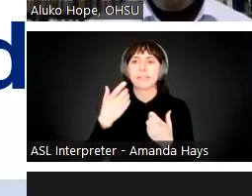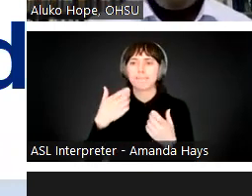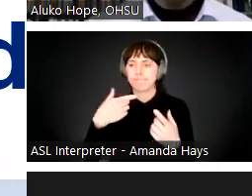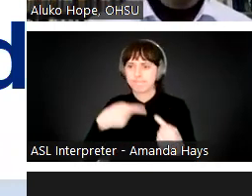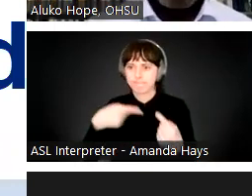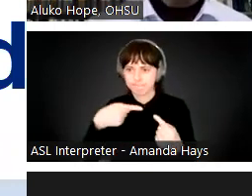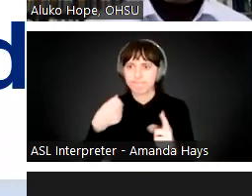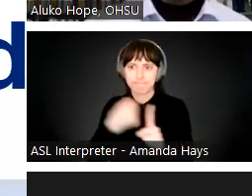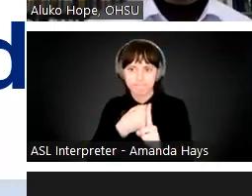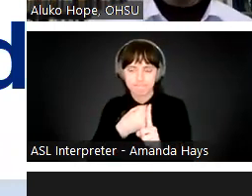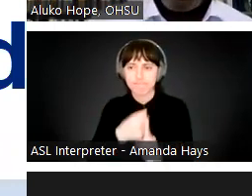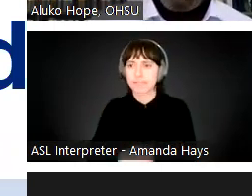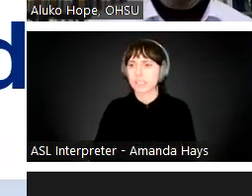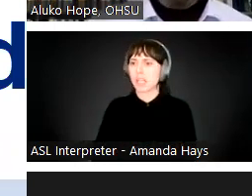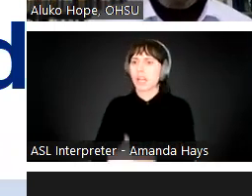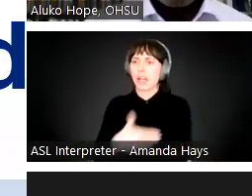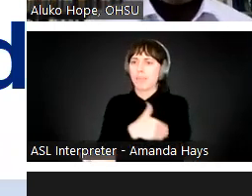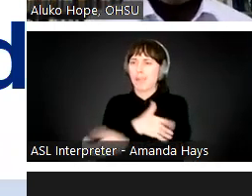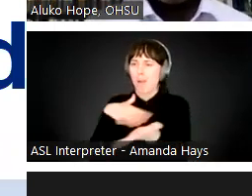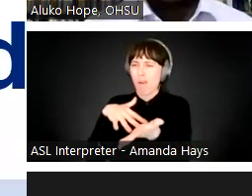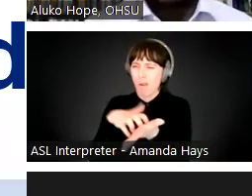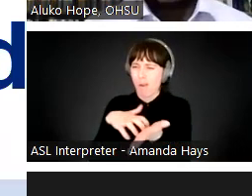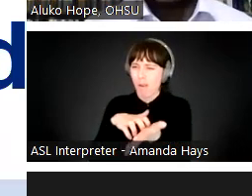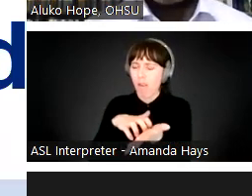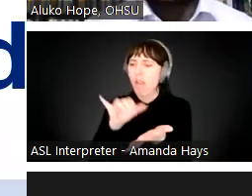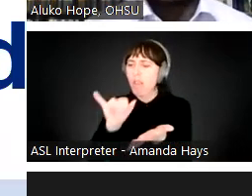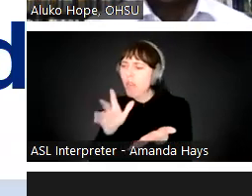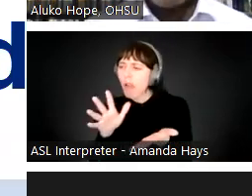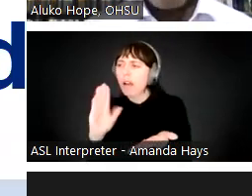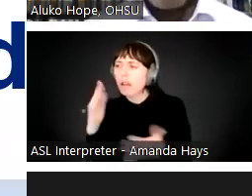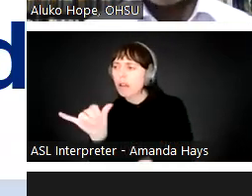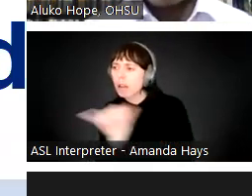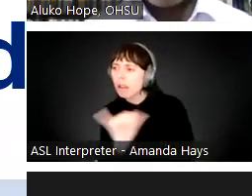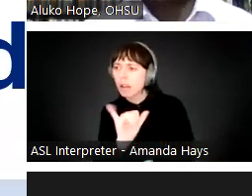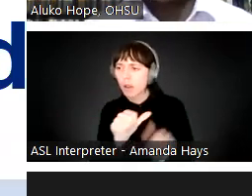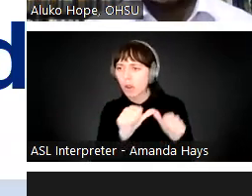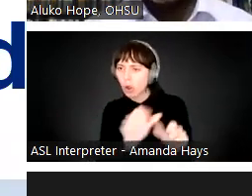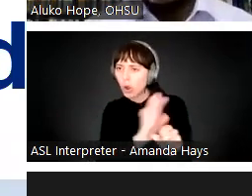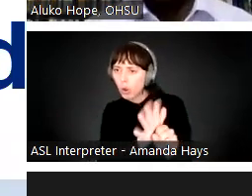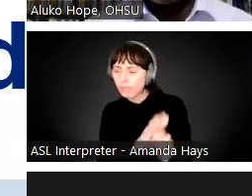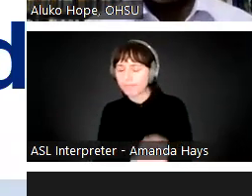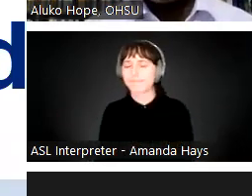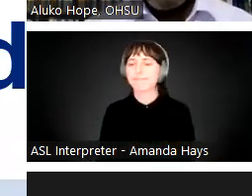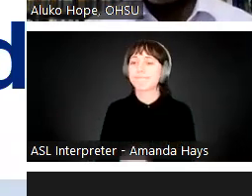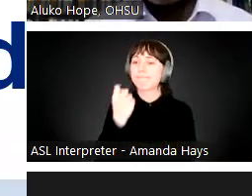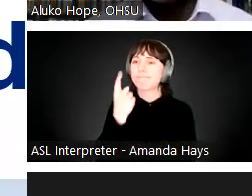things that like might look very similar to Long COVID. And then I think it's important to acknowledge that when you